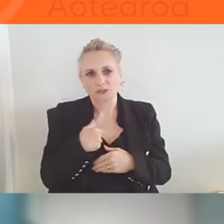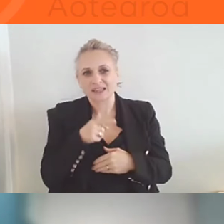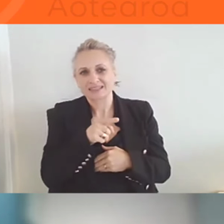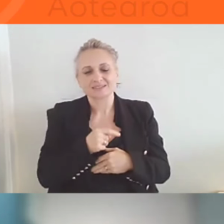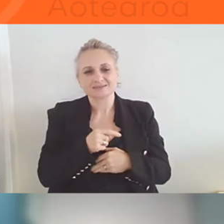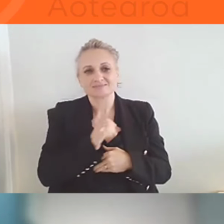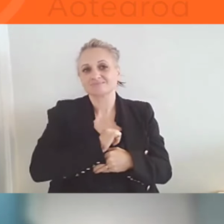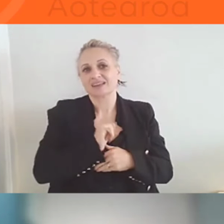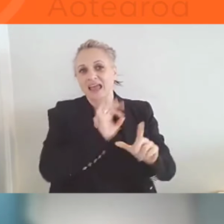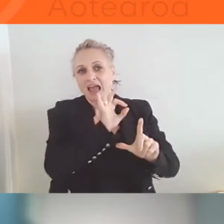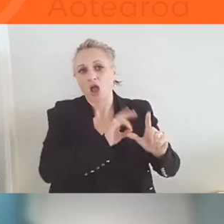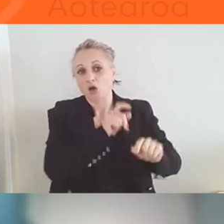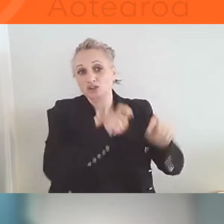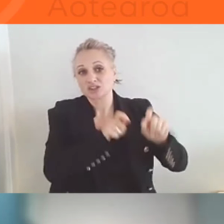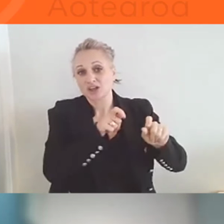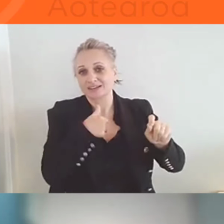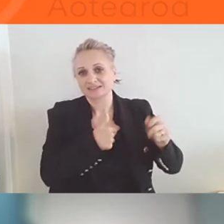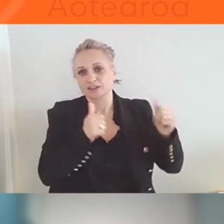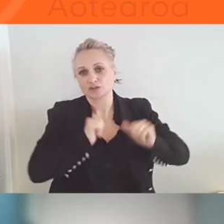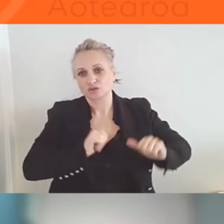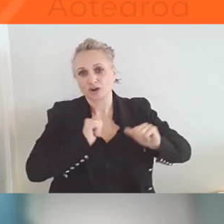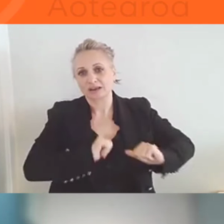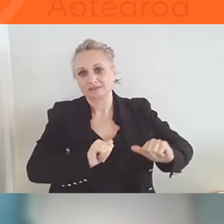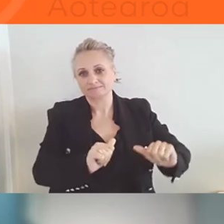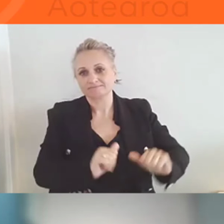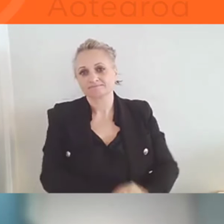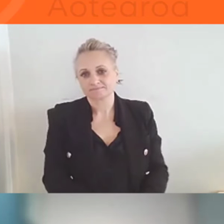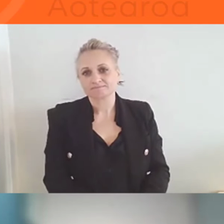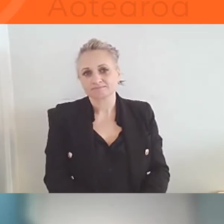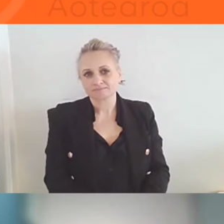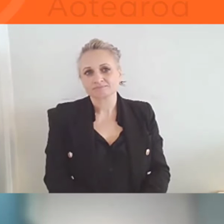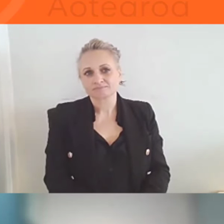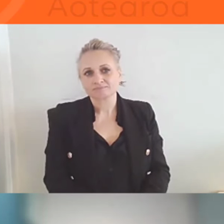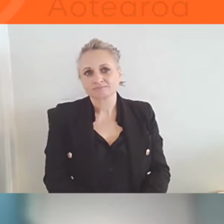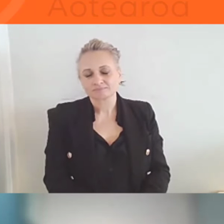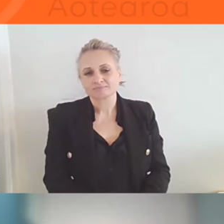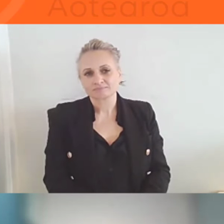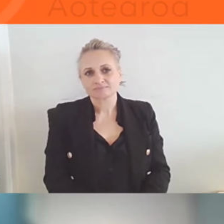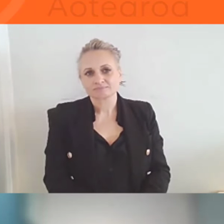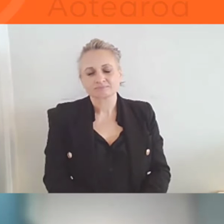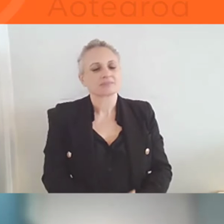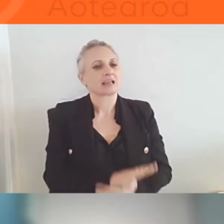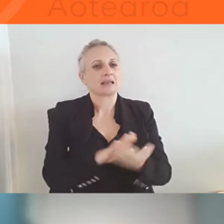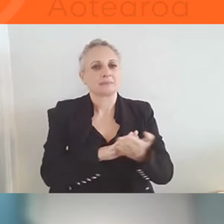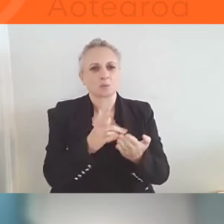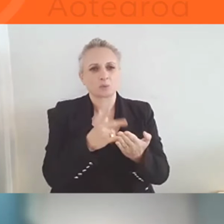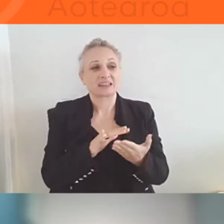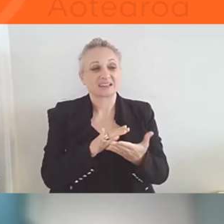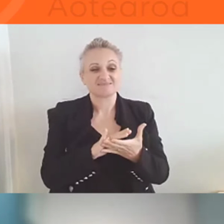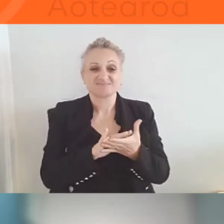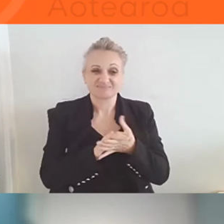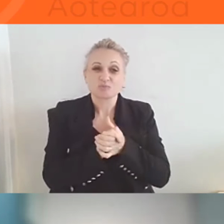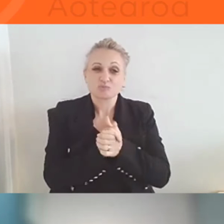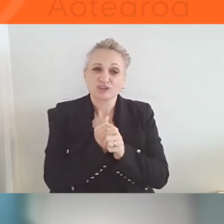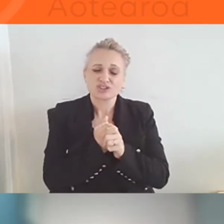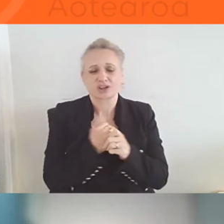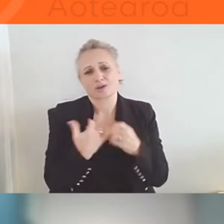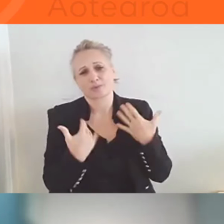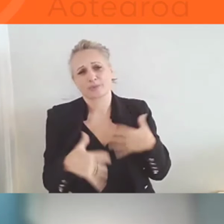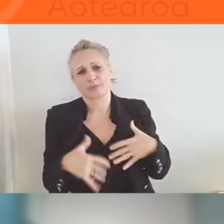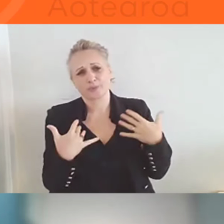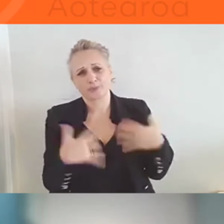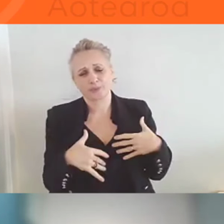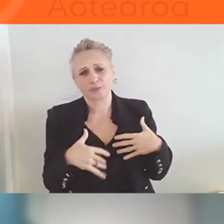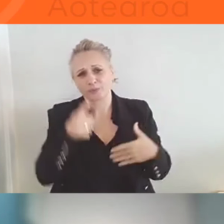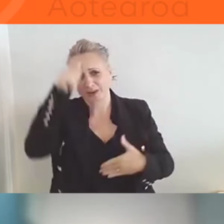as well to really appreciate what it meant. There's some questions